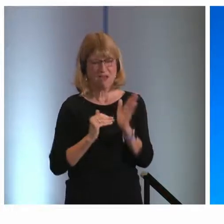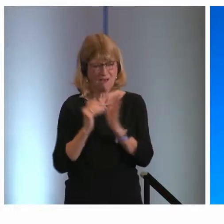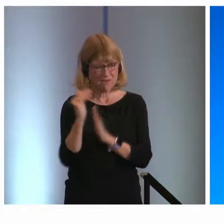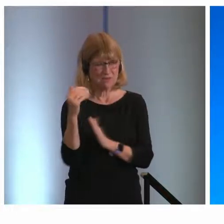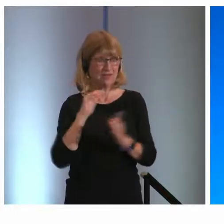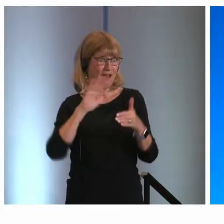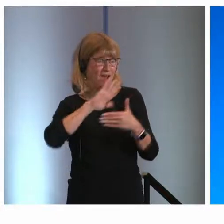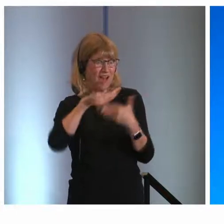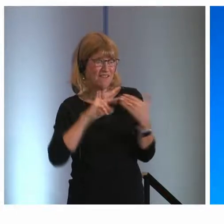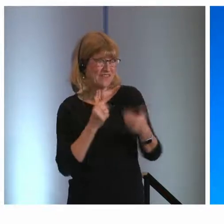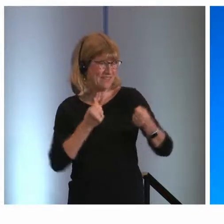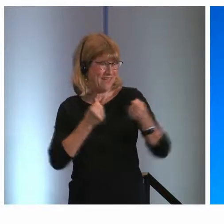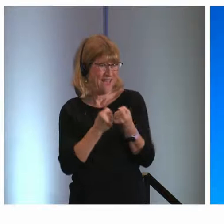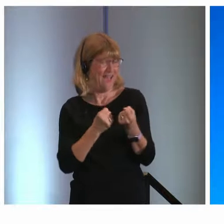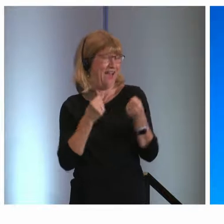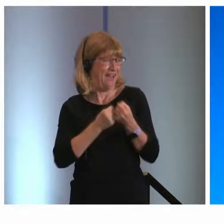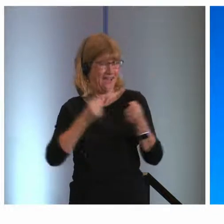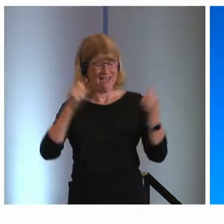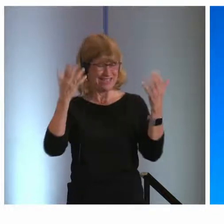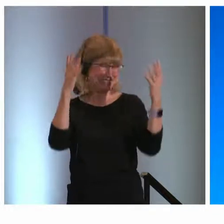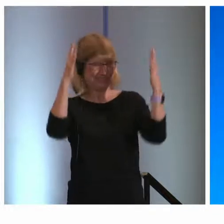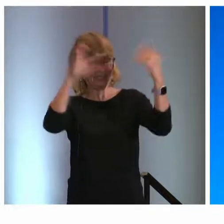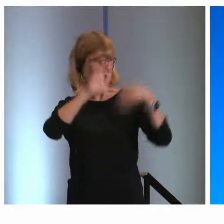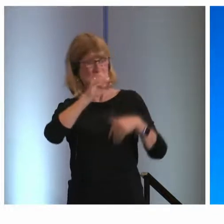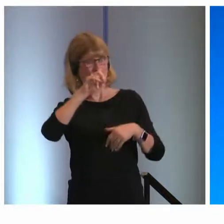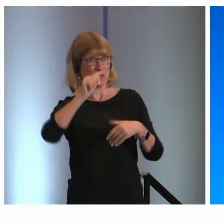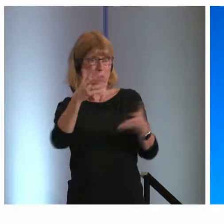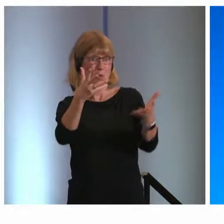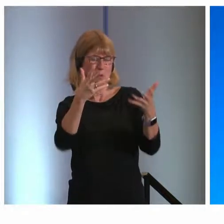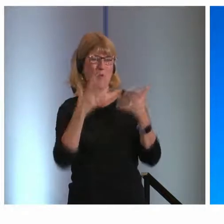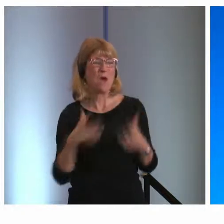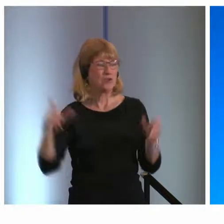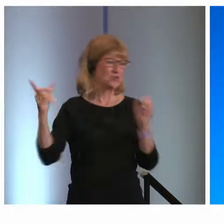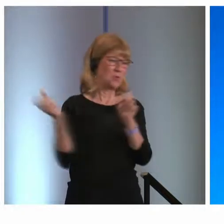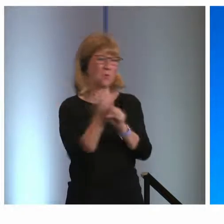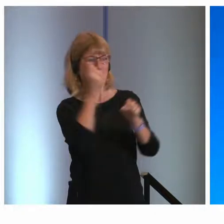Jeanette have presented here at this conference, a lot, and